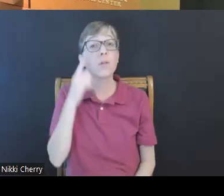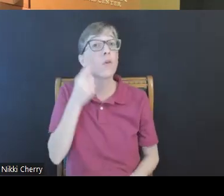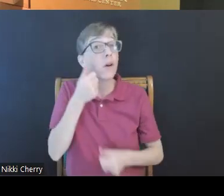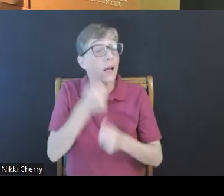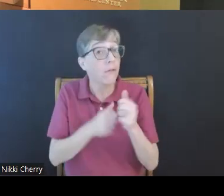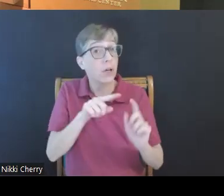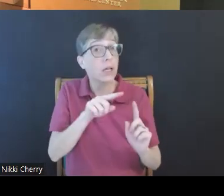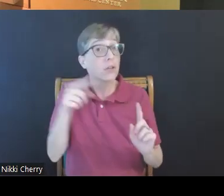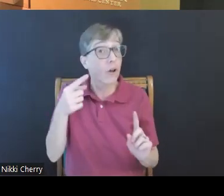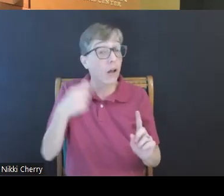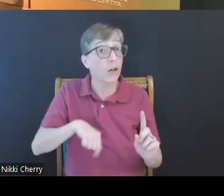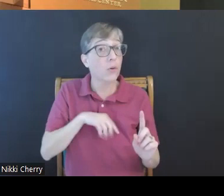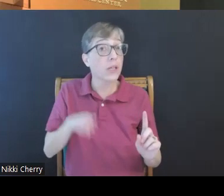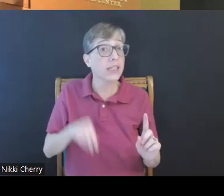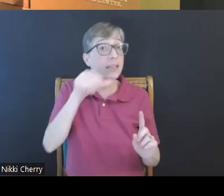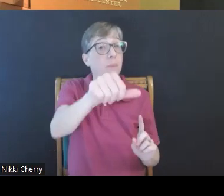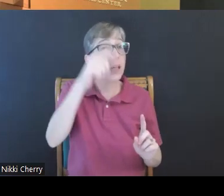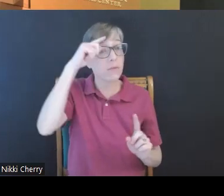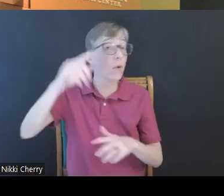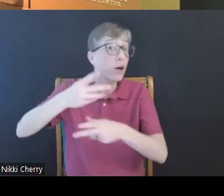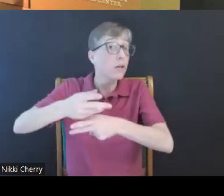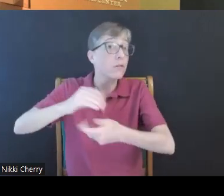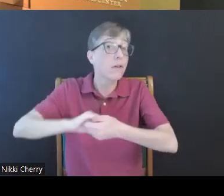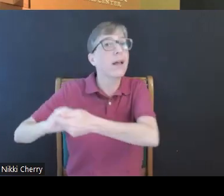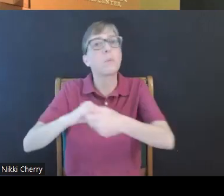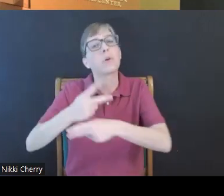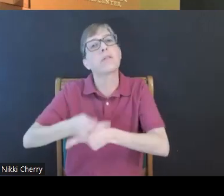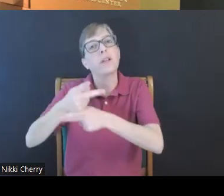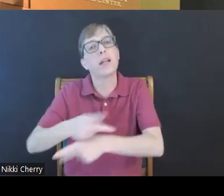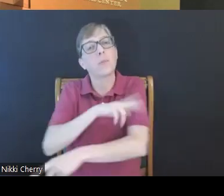collaborative care services to the patients in our intervention group we saw $6 and5 dollars